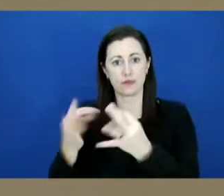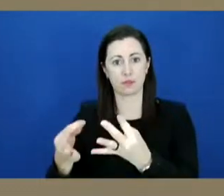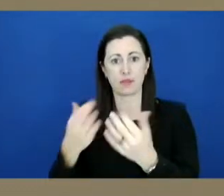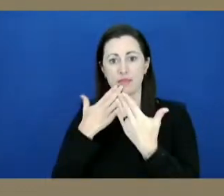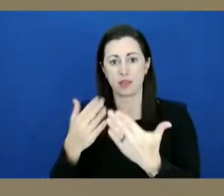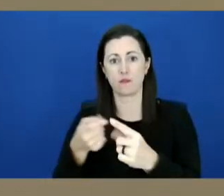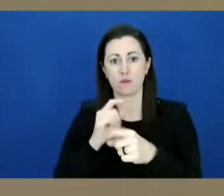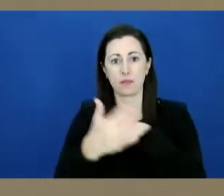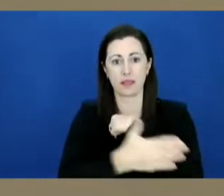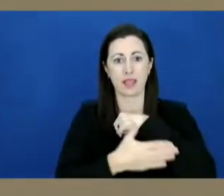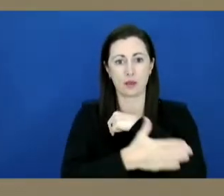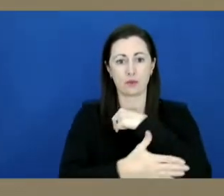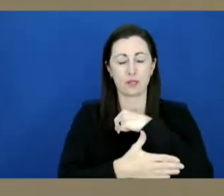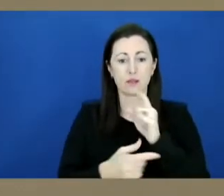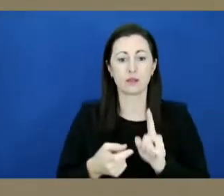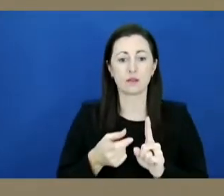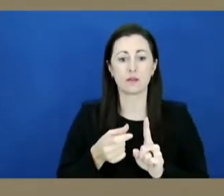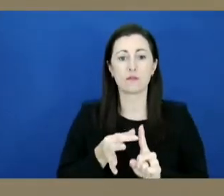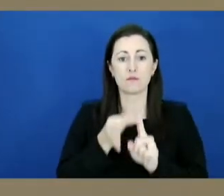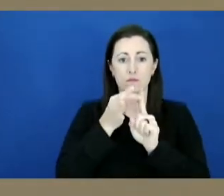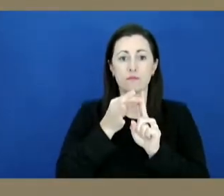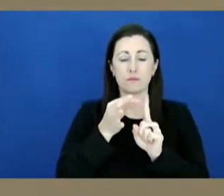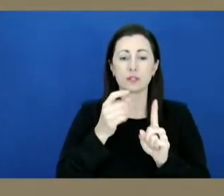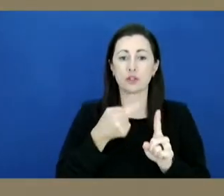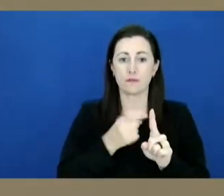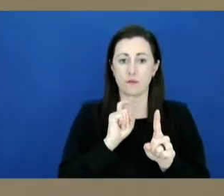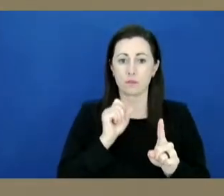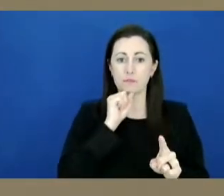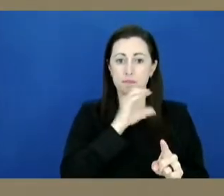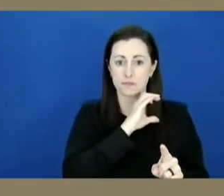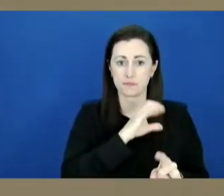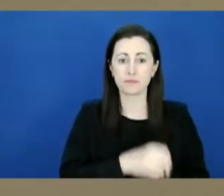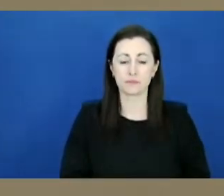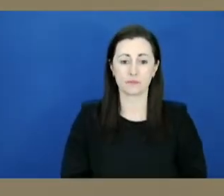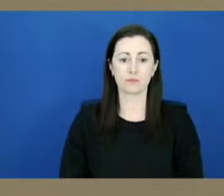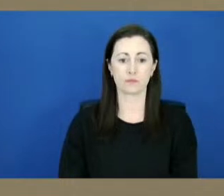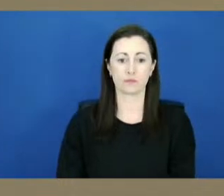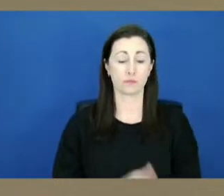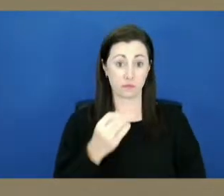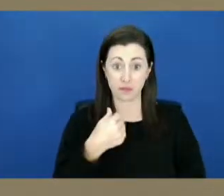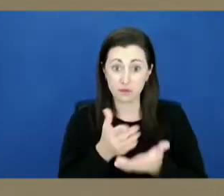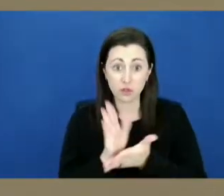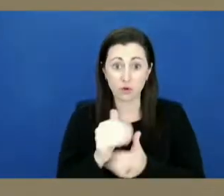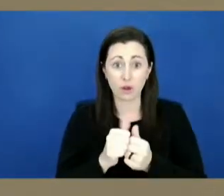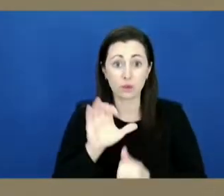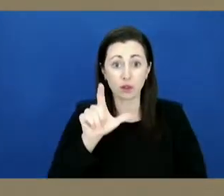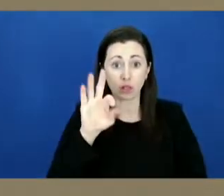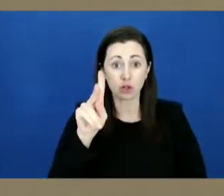I WANT A NOTE SENT TO THIS FAMILY OF THANK YOU FOR FROM THE